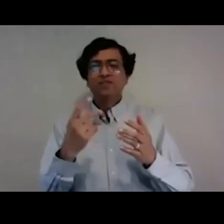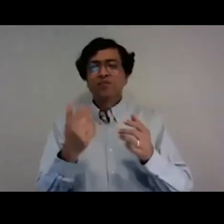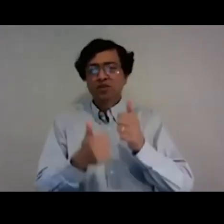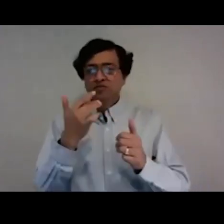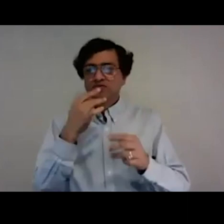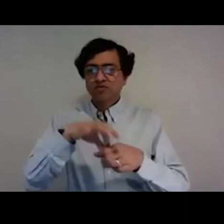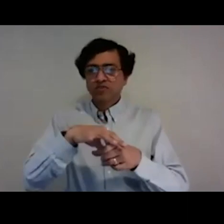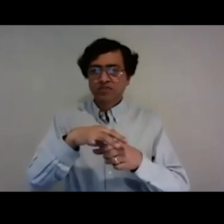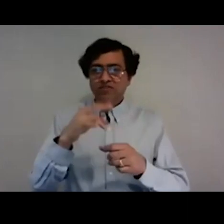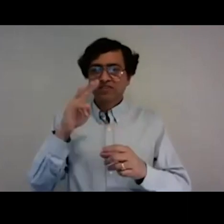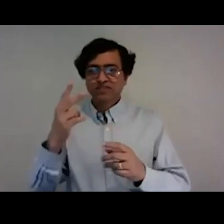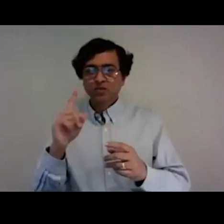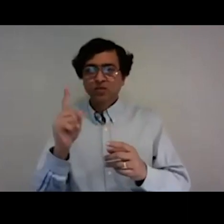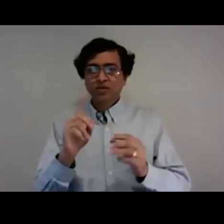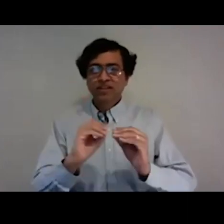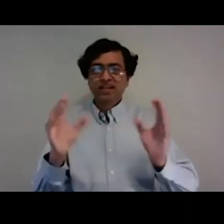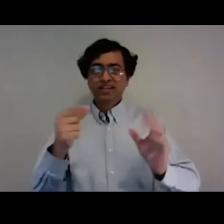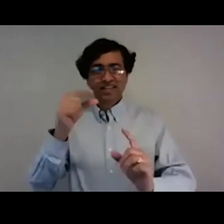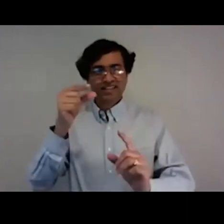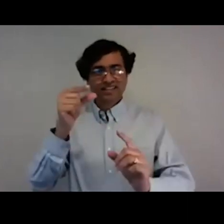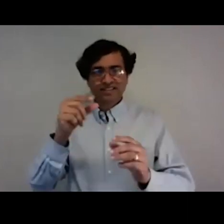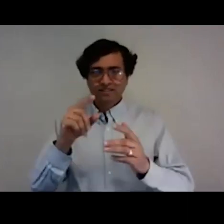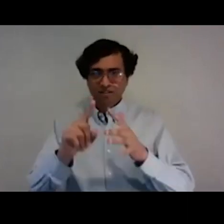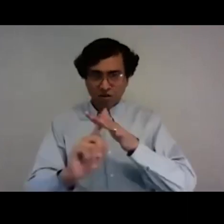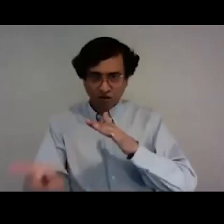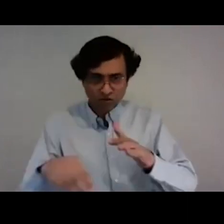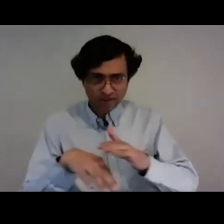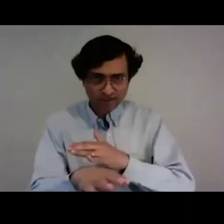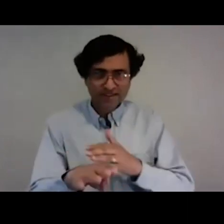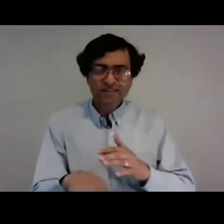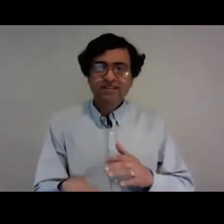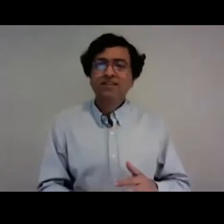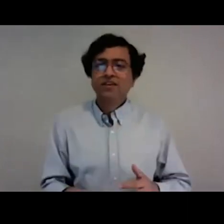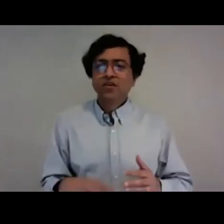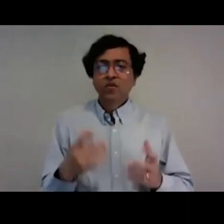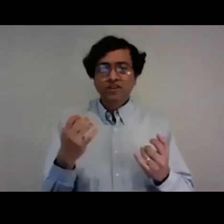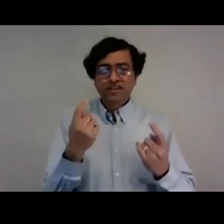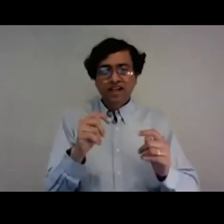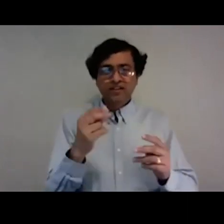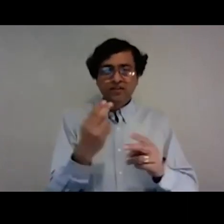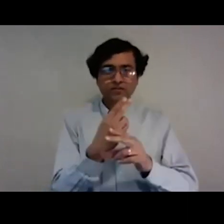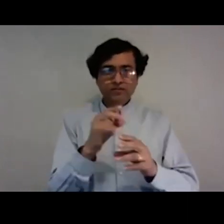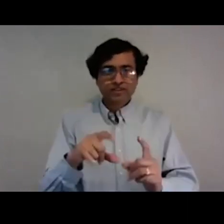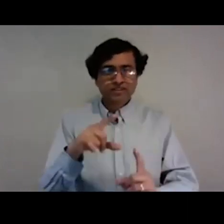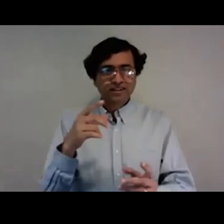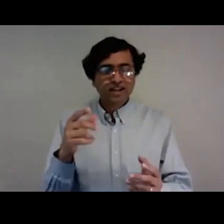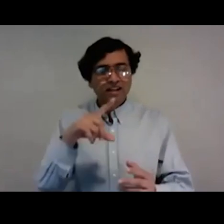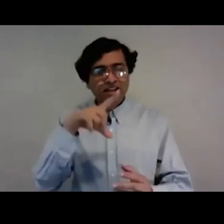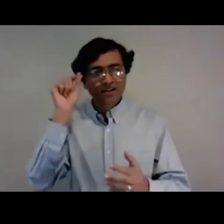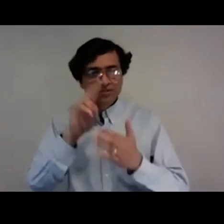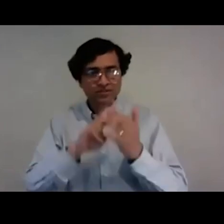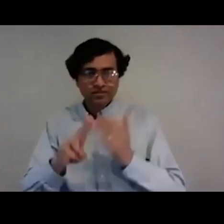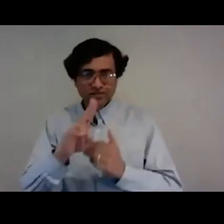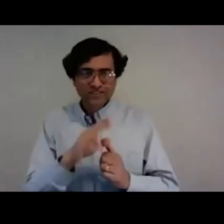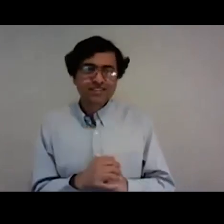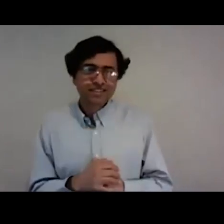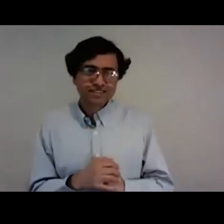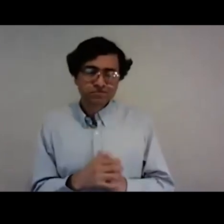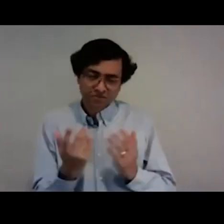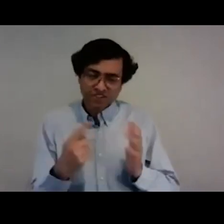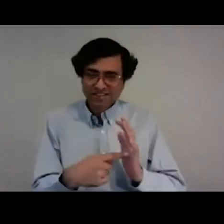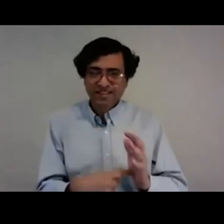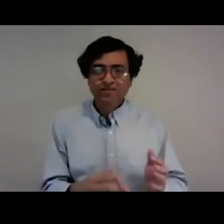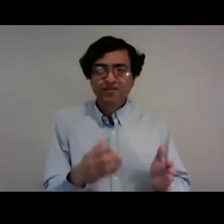think A or B is clearer as an animation telling you what you should do in case of emergency.